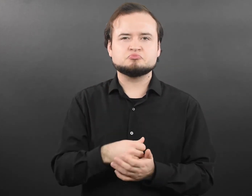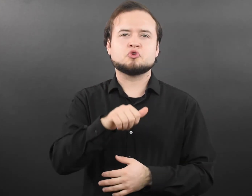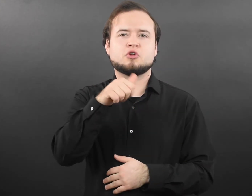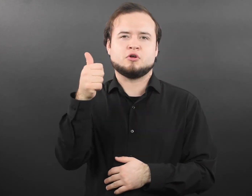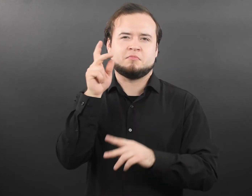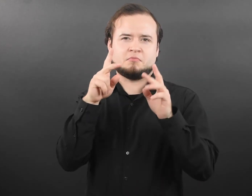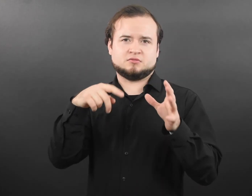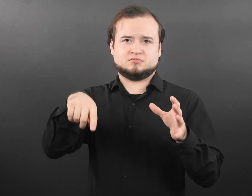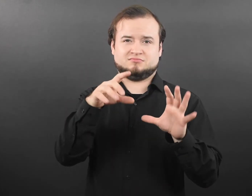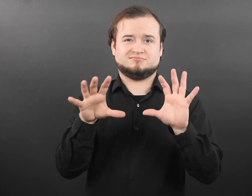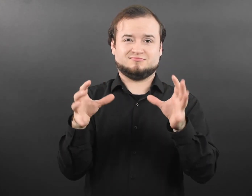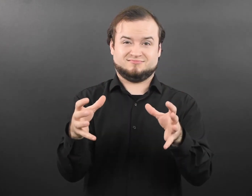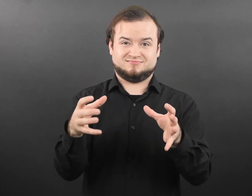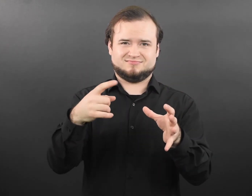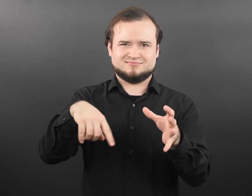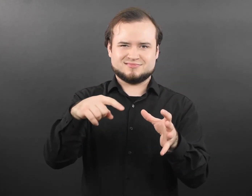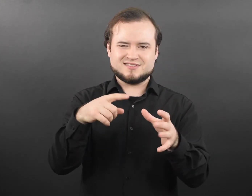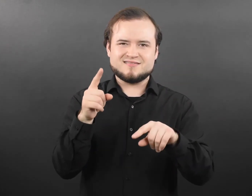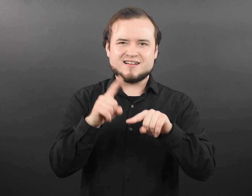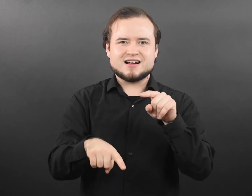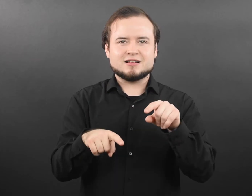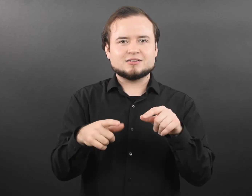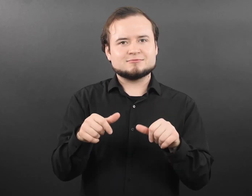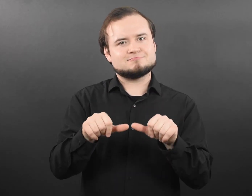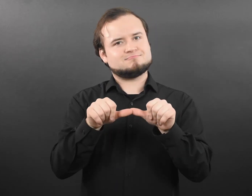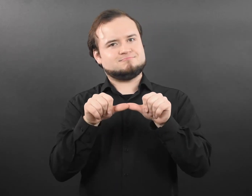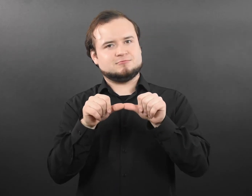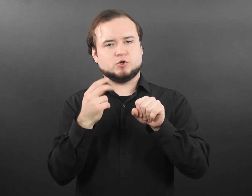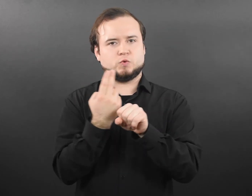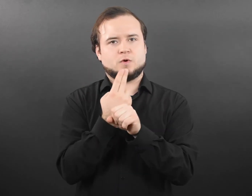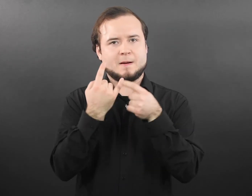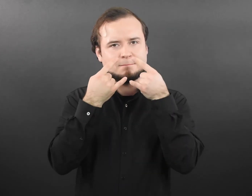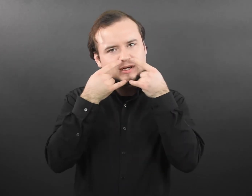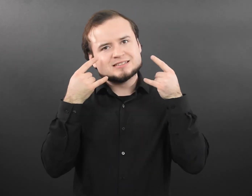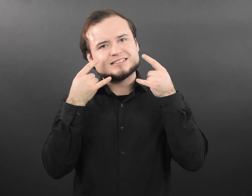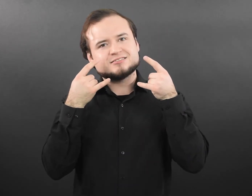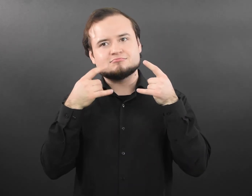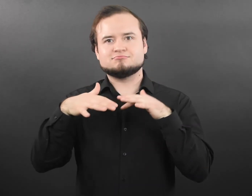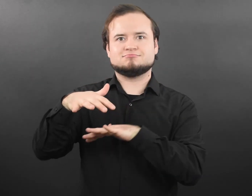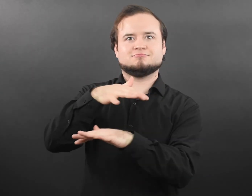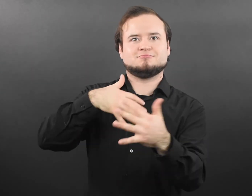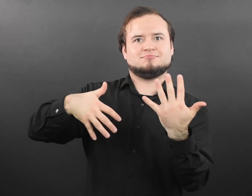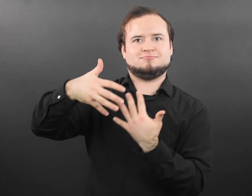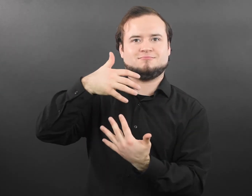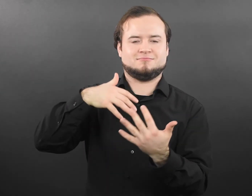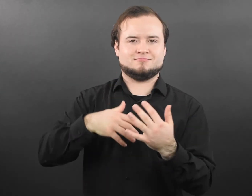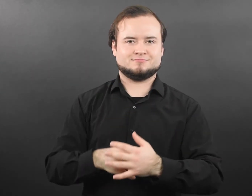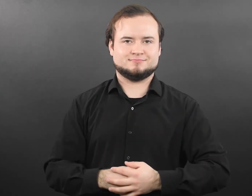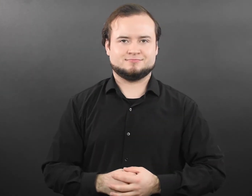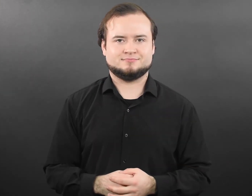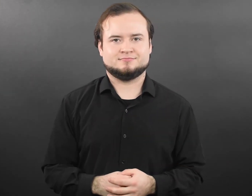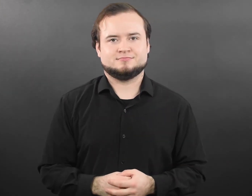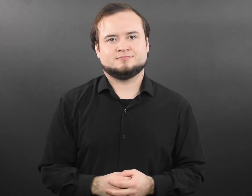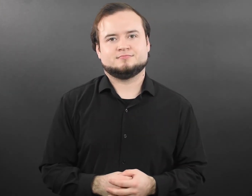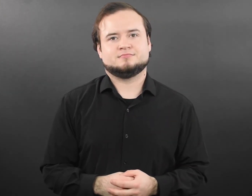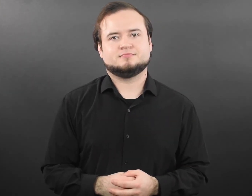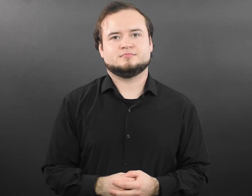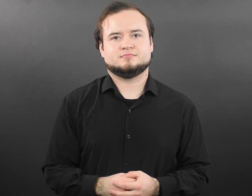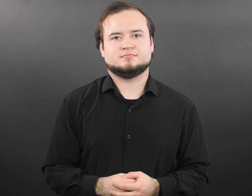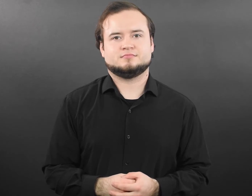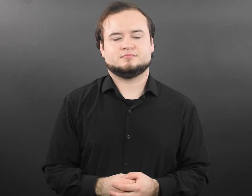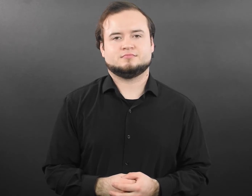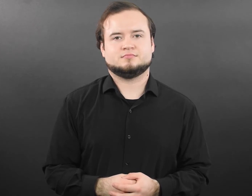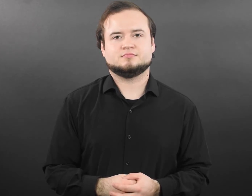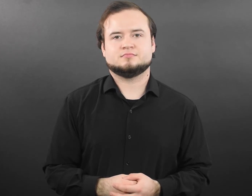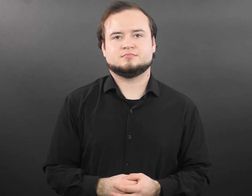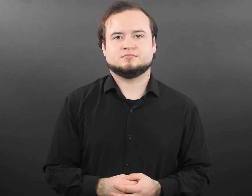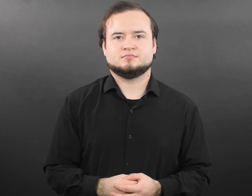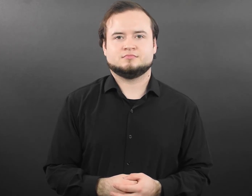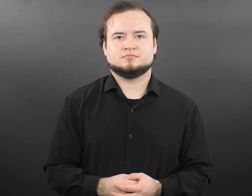consistently wear a mask around others.